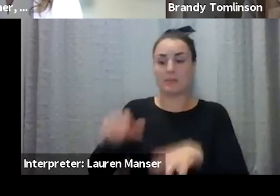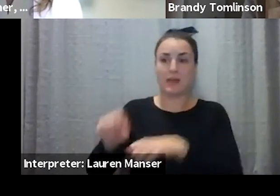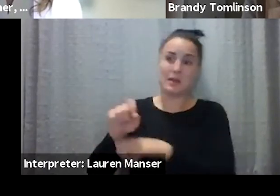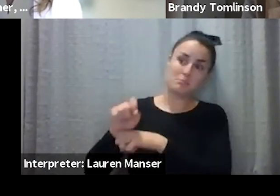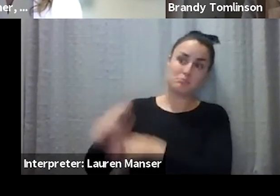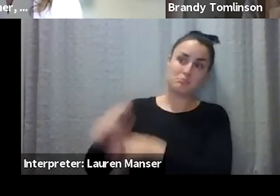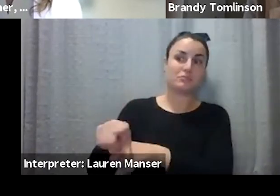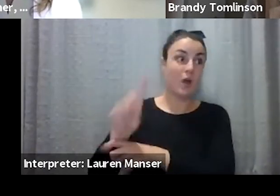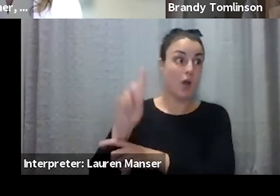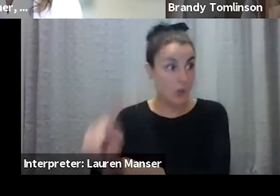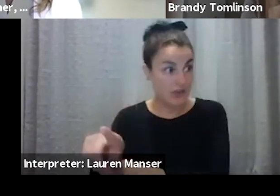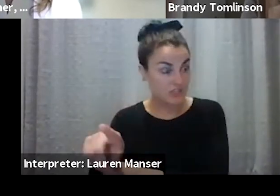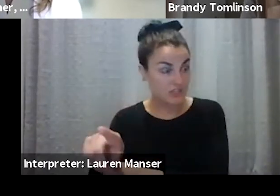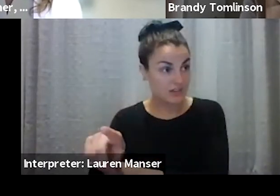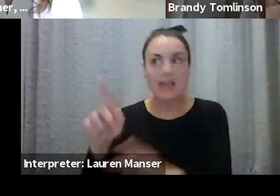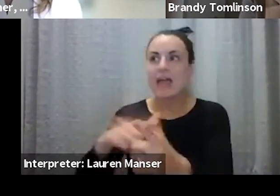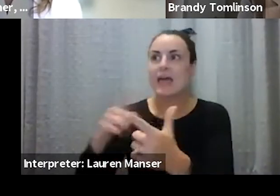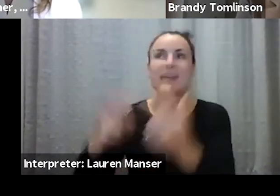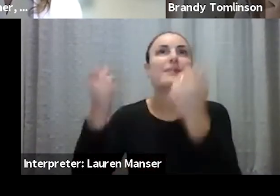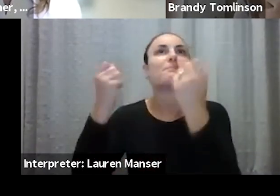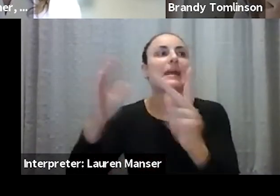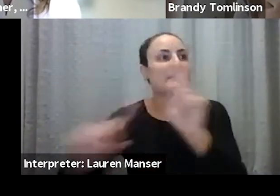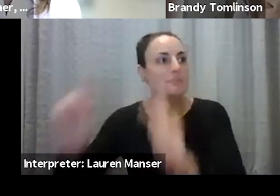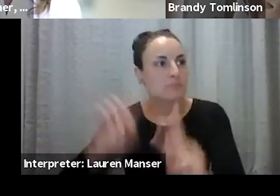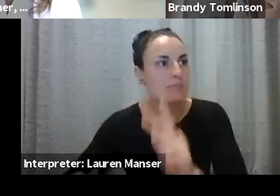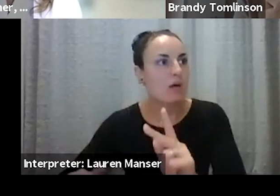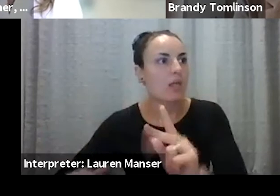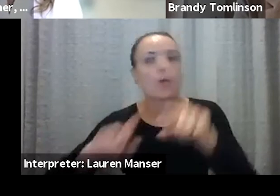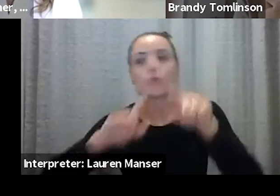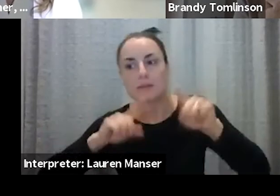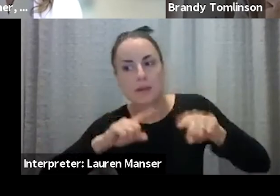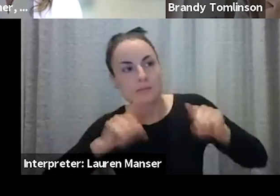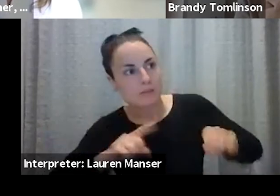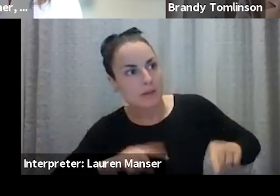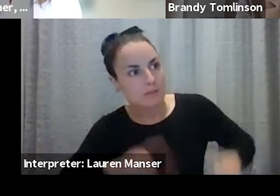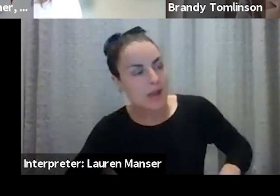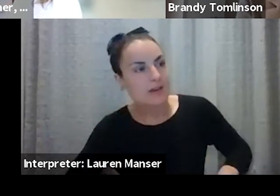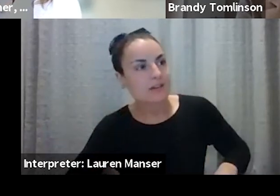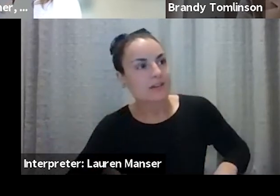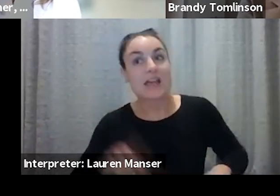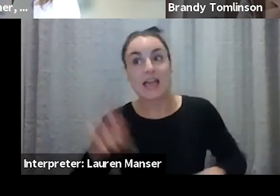What's worked for you? Is there a provider that you know of in this area who does a really good job with this in particular?